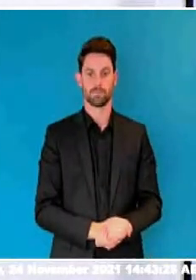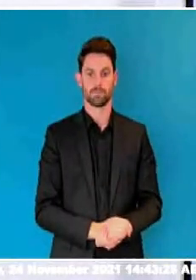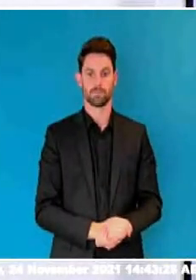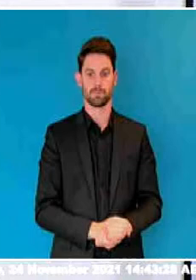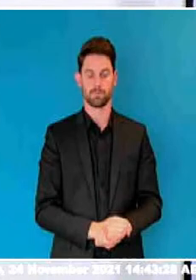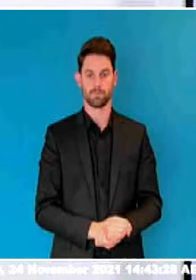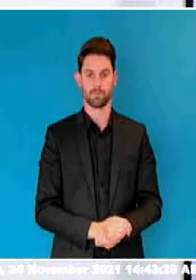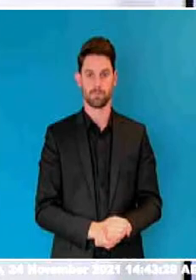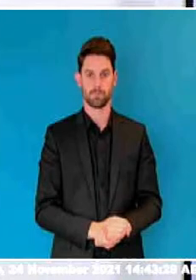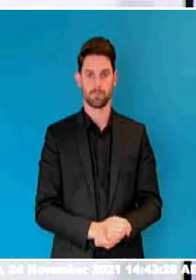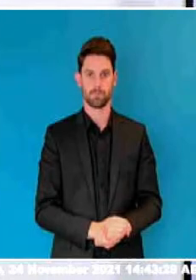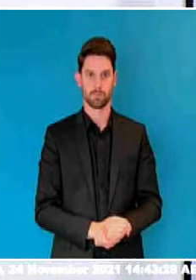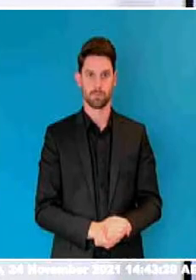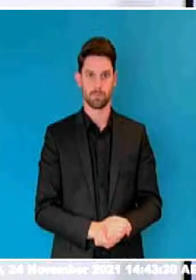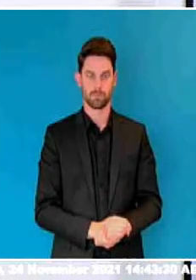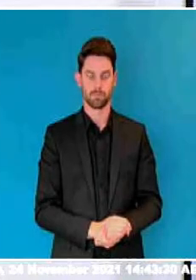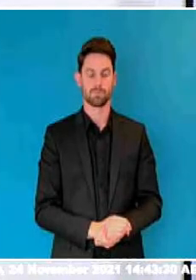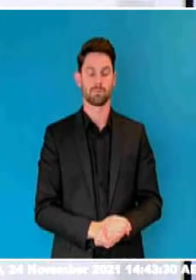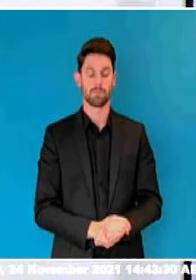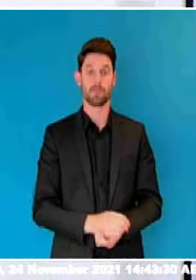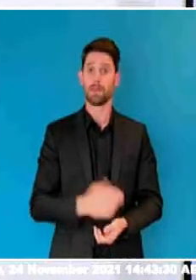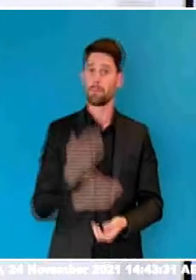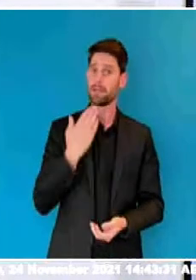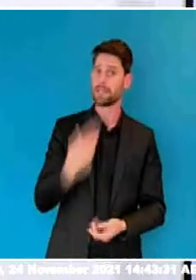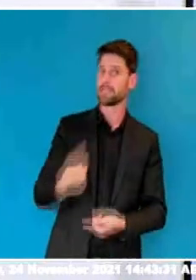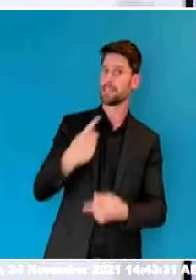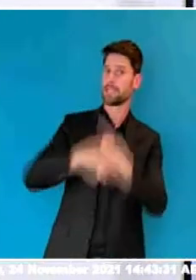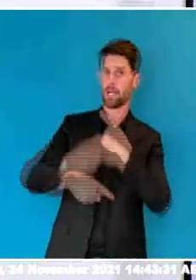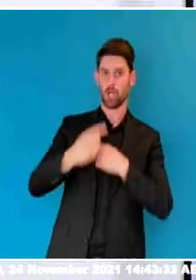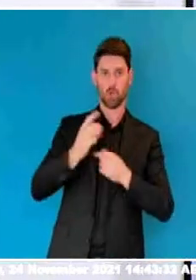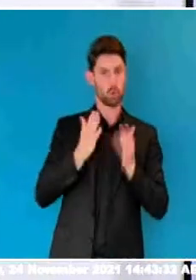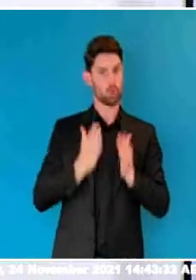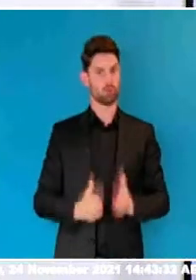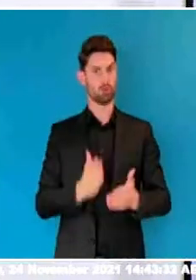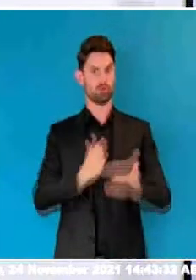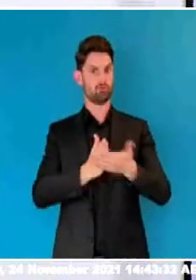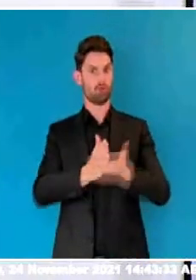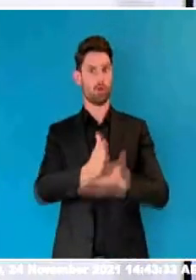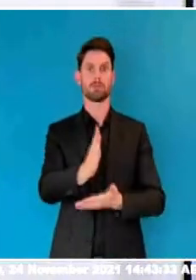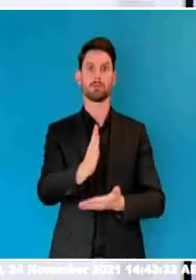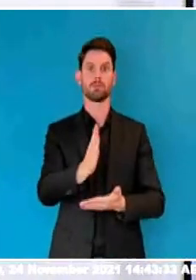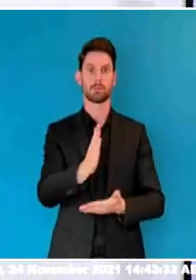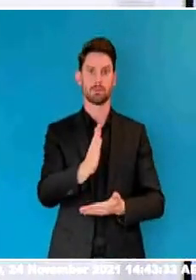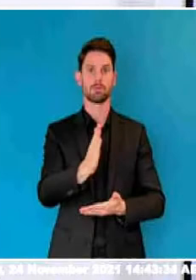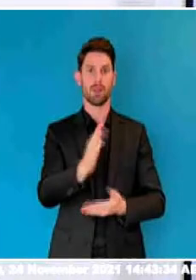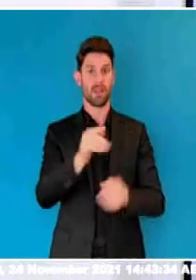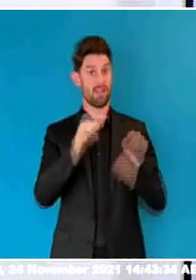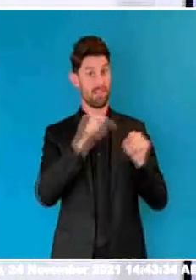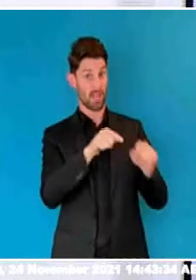Can you tell us how has a human rights approach influenced the